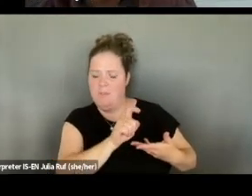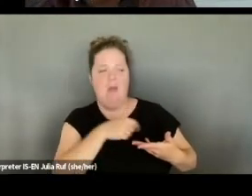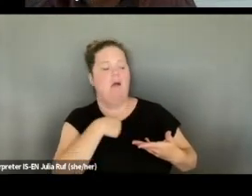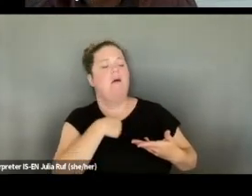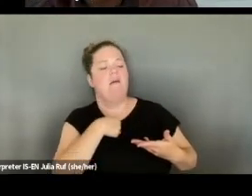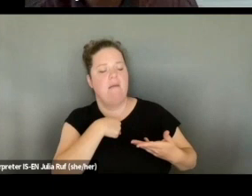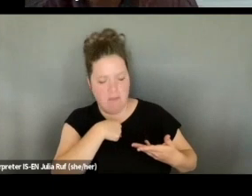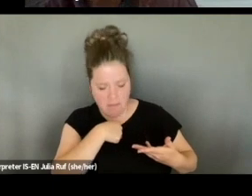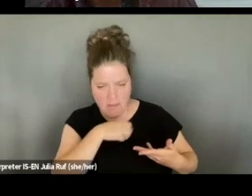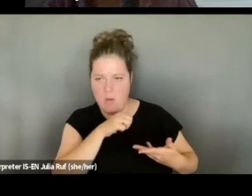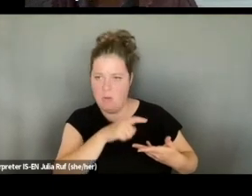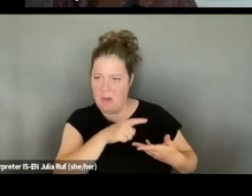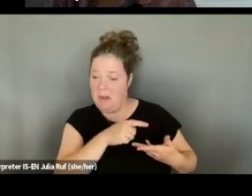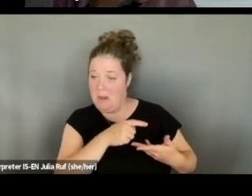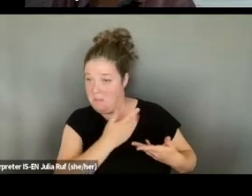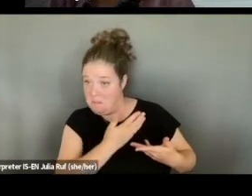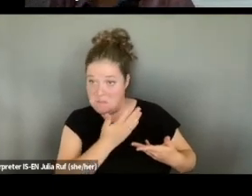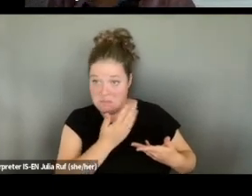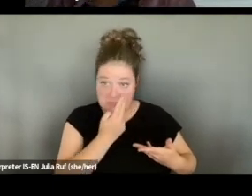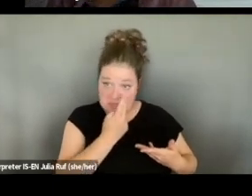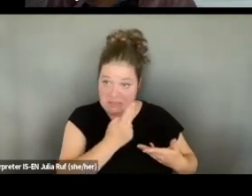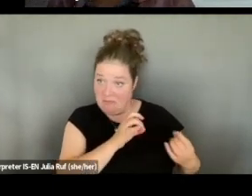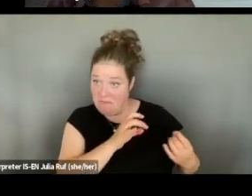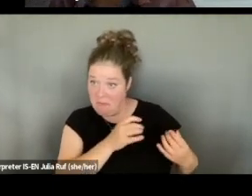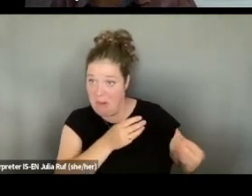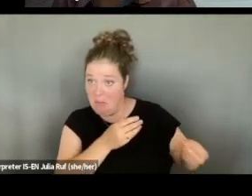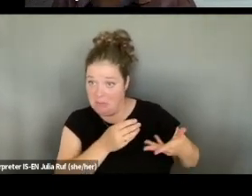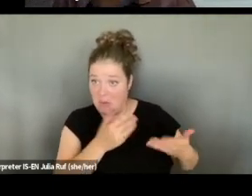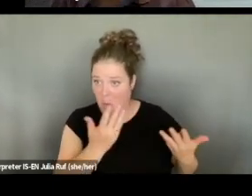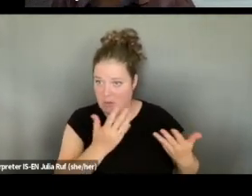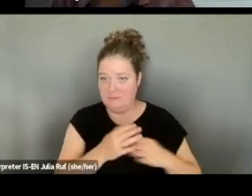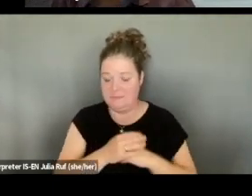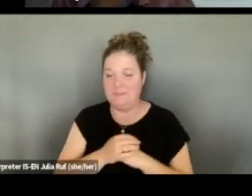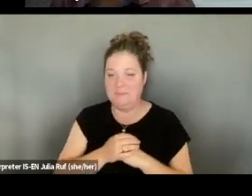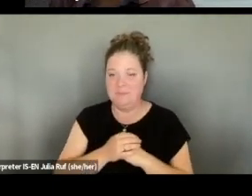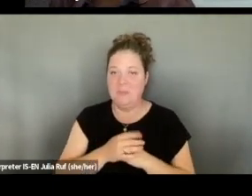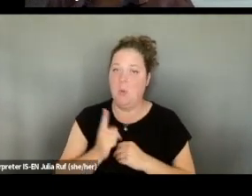page, which is the web page with accessibility issues. So, that's one